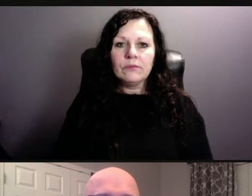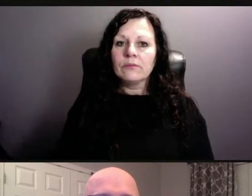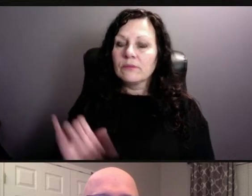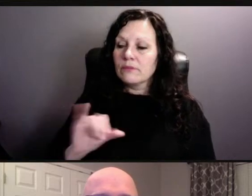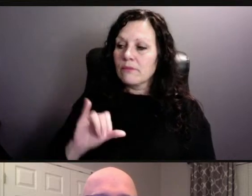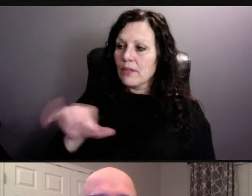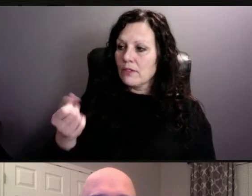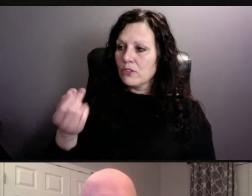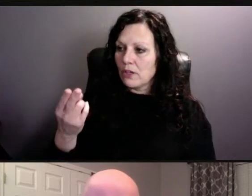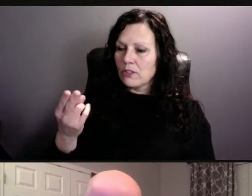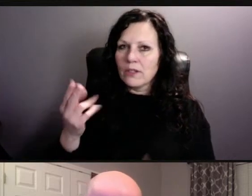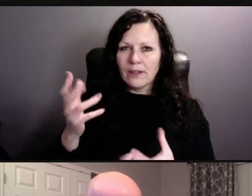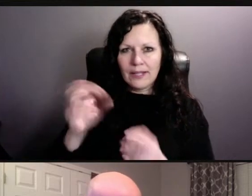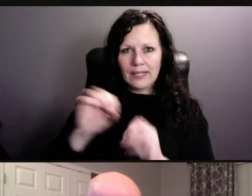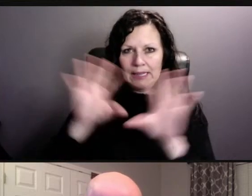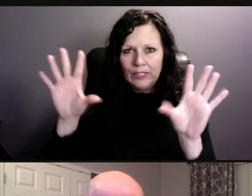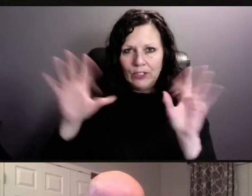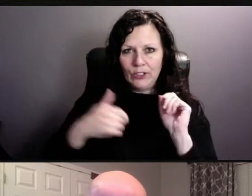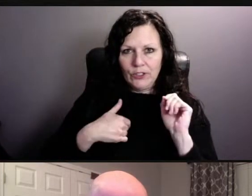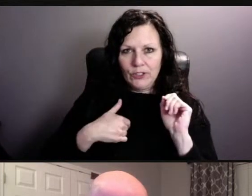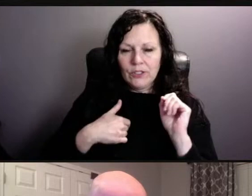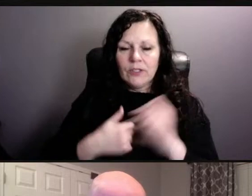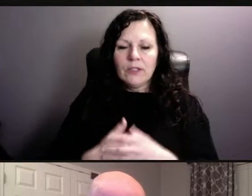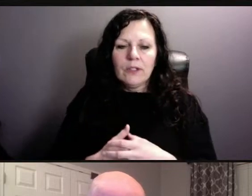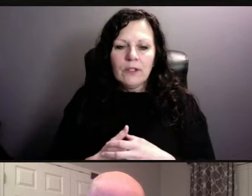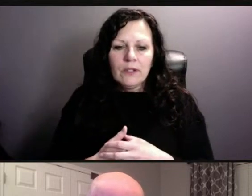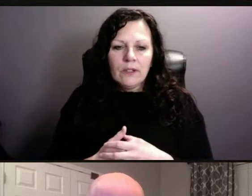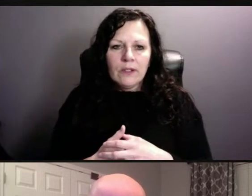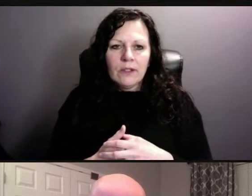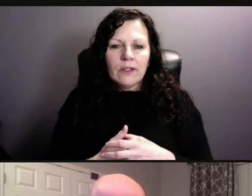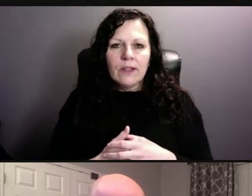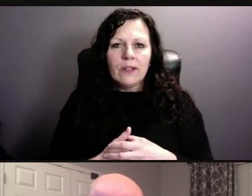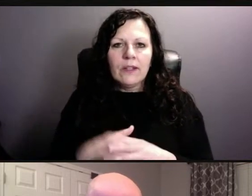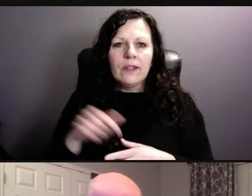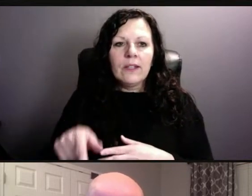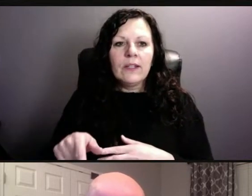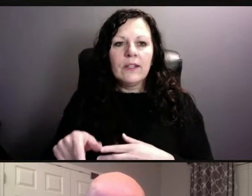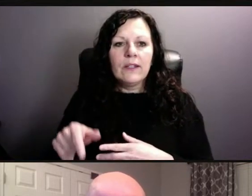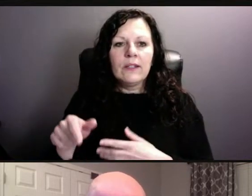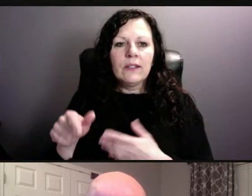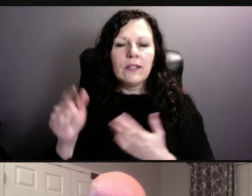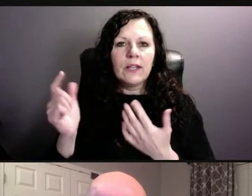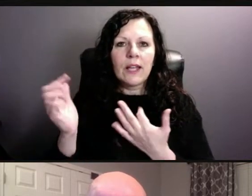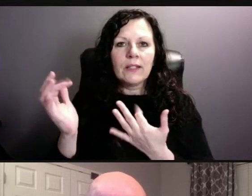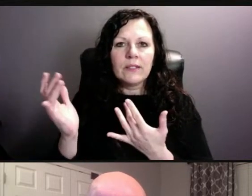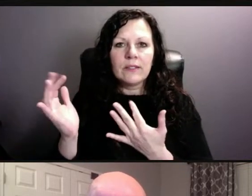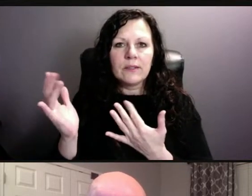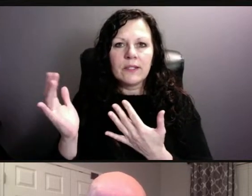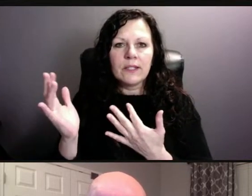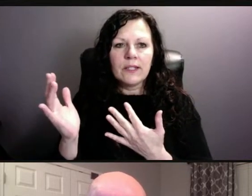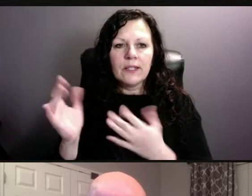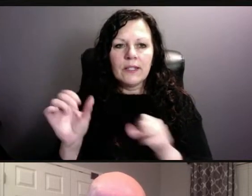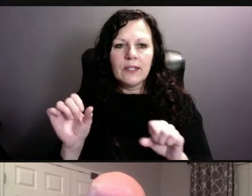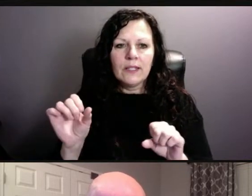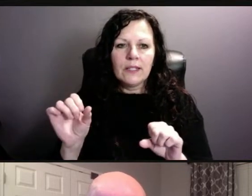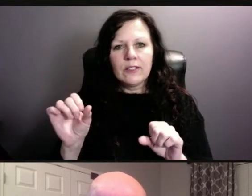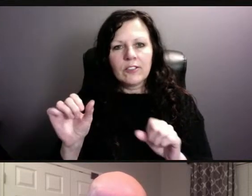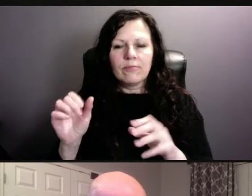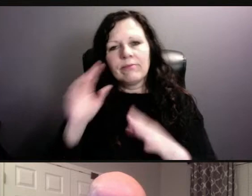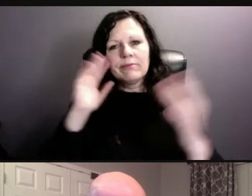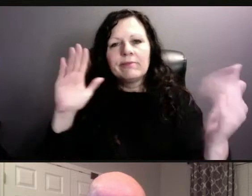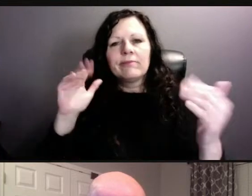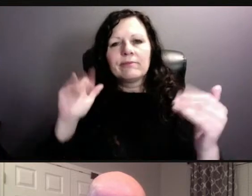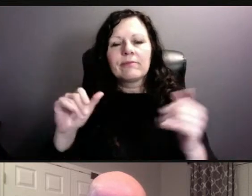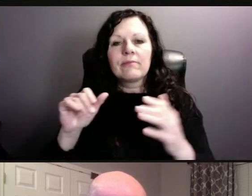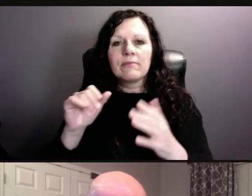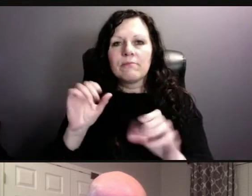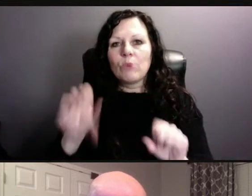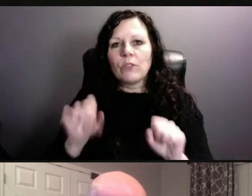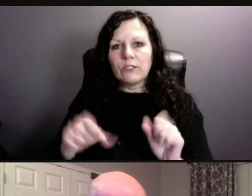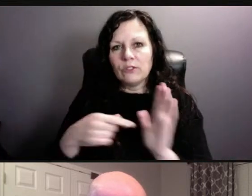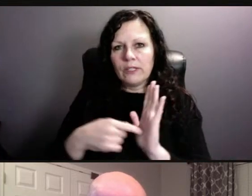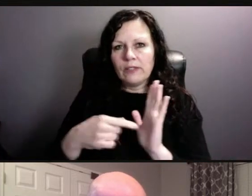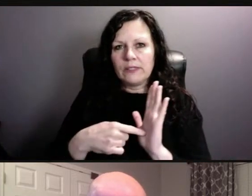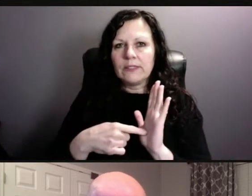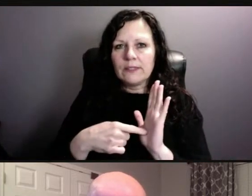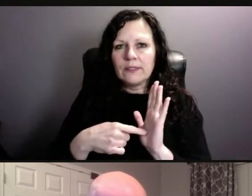APPRECIATE AND JOSH, JUST TO